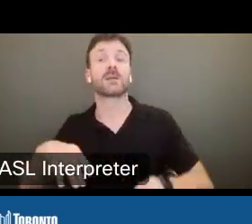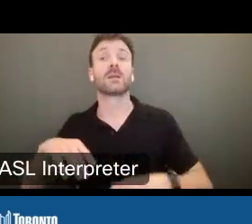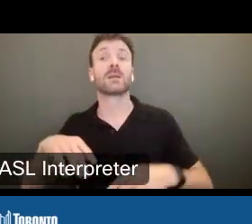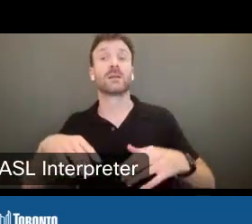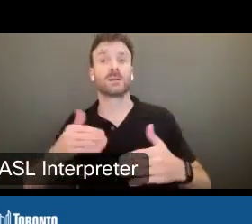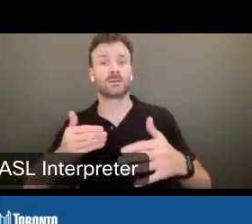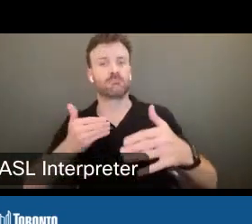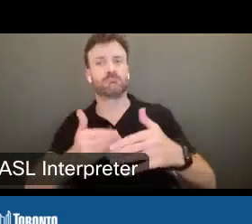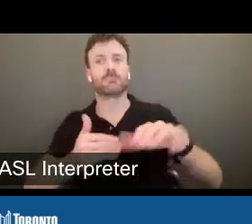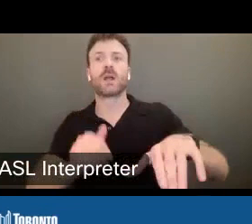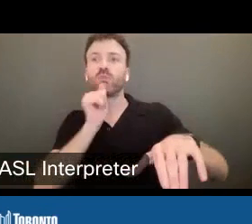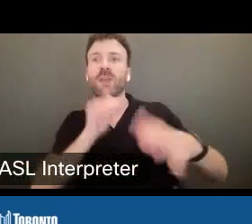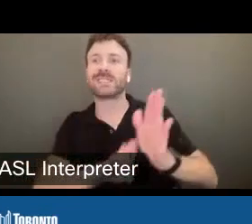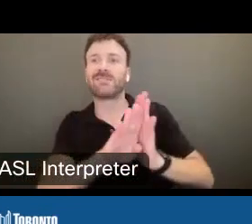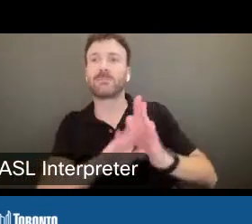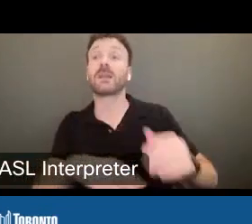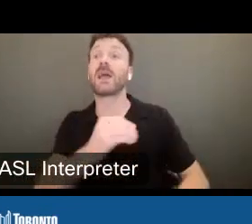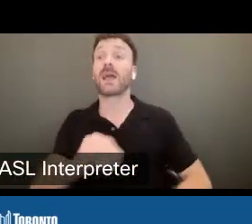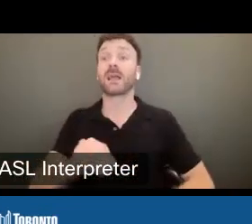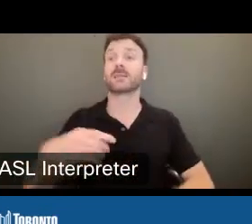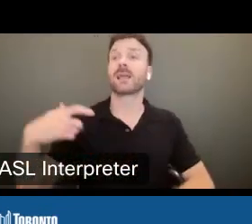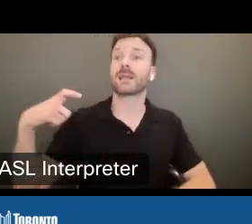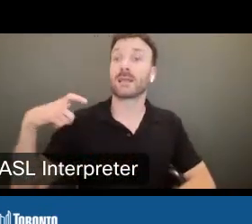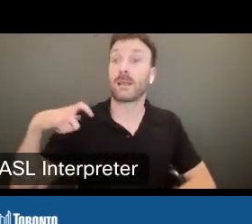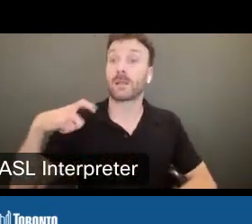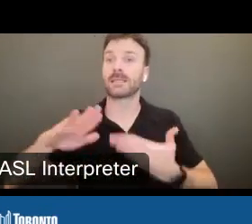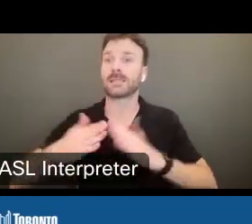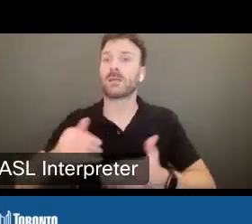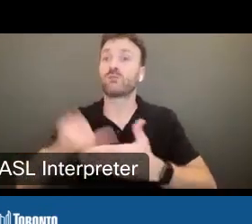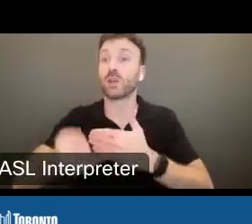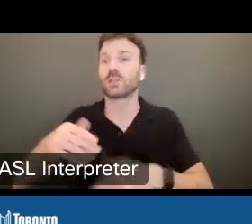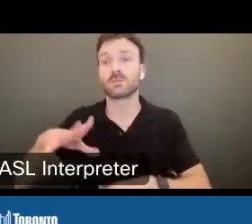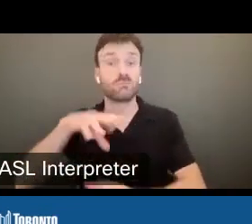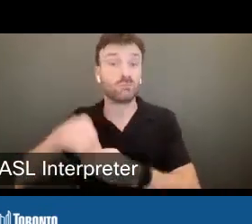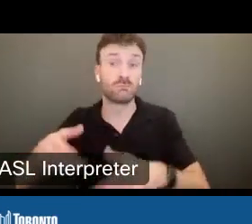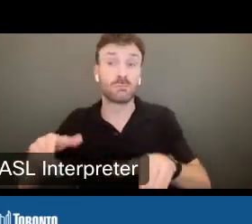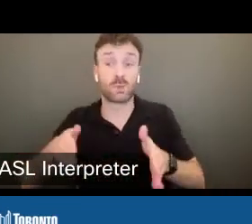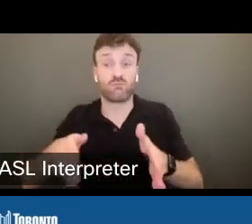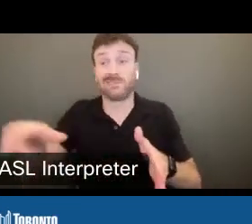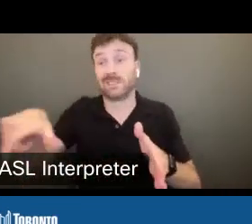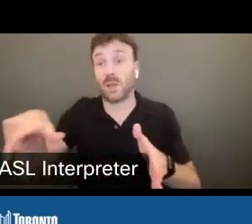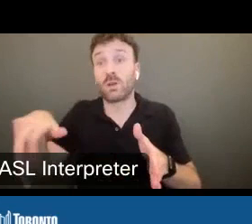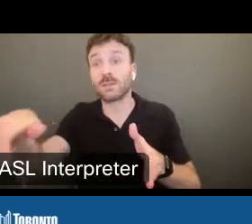as well as capital city projects including sidewalks, pathways, guidelines for standards,